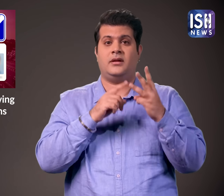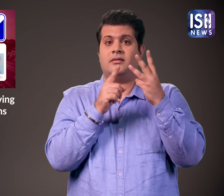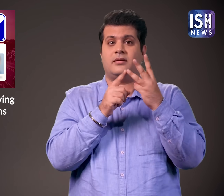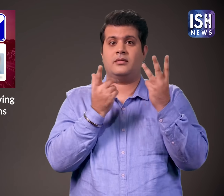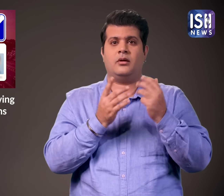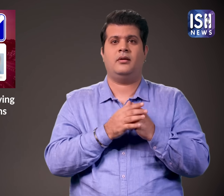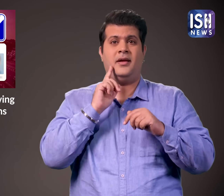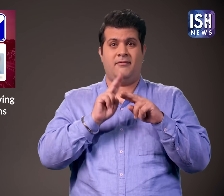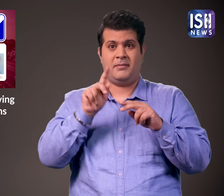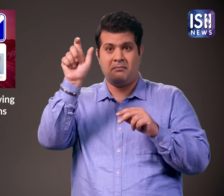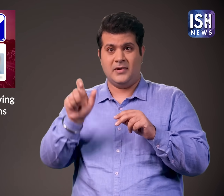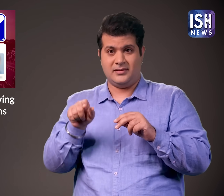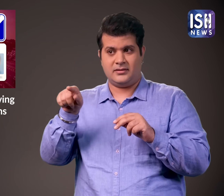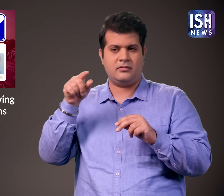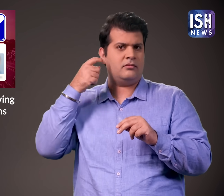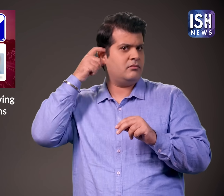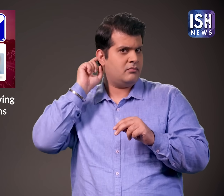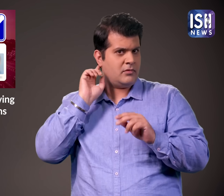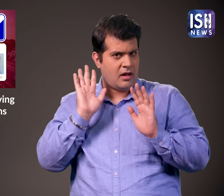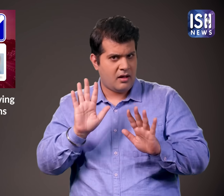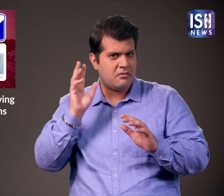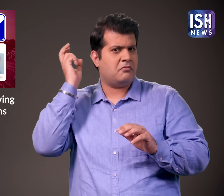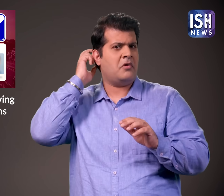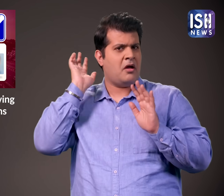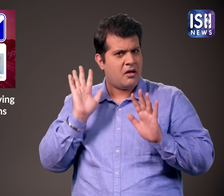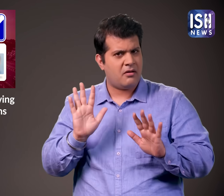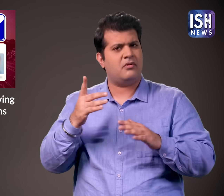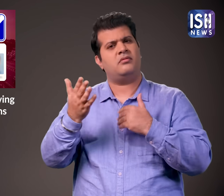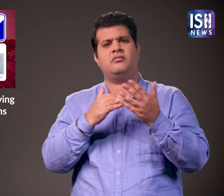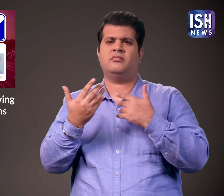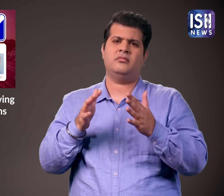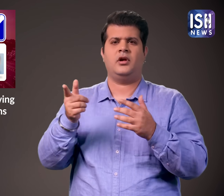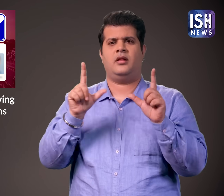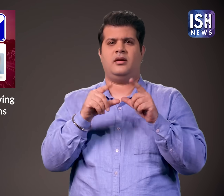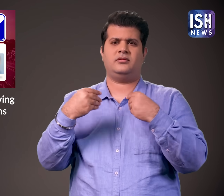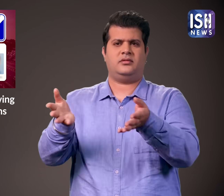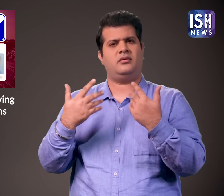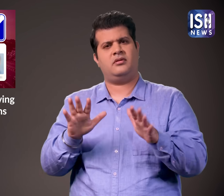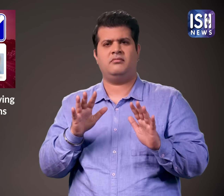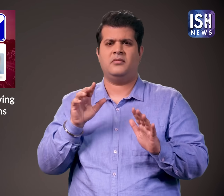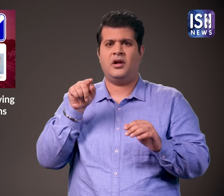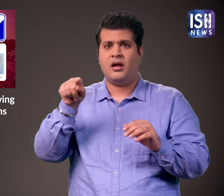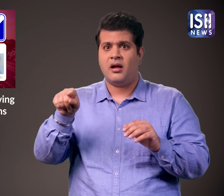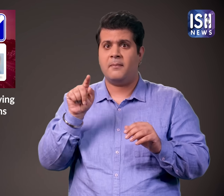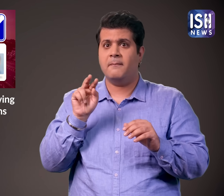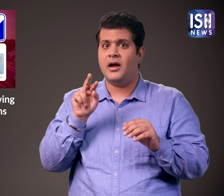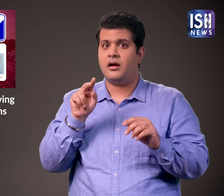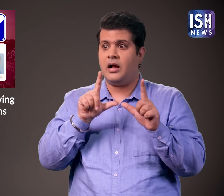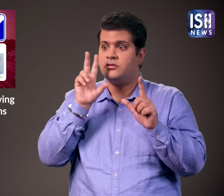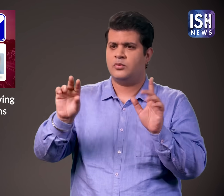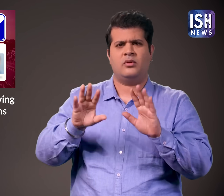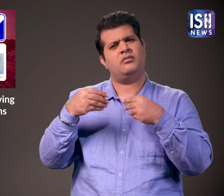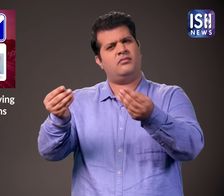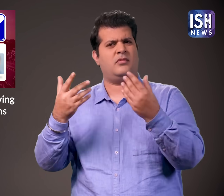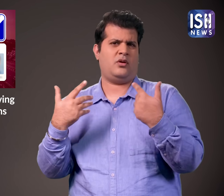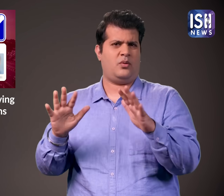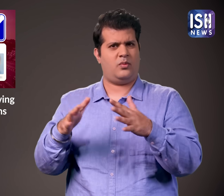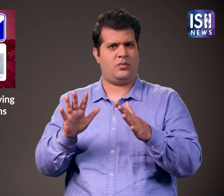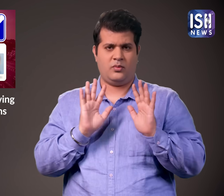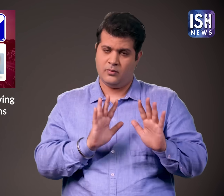3. If a person uses a hearing aid or cochlear implant, they too can be issued driving licence.